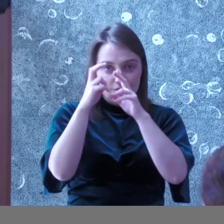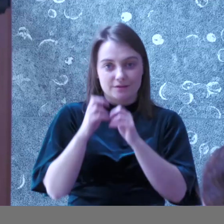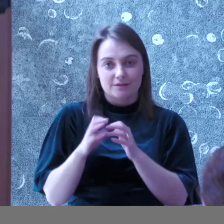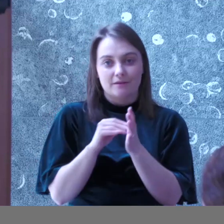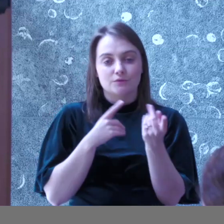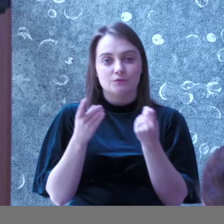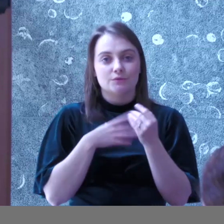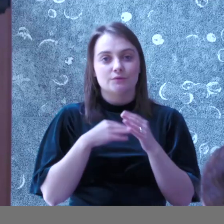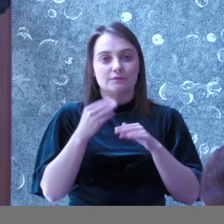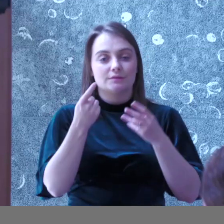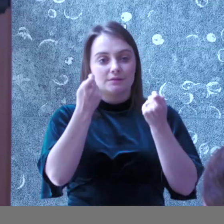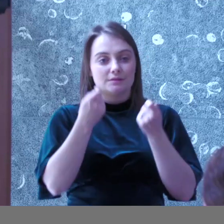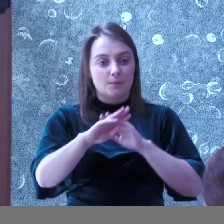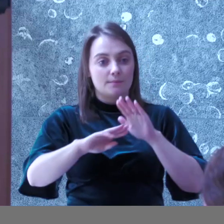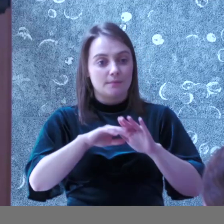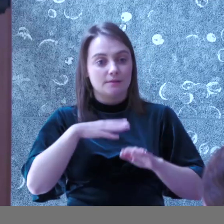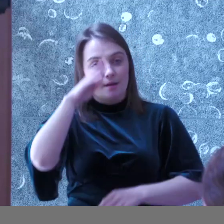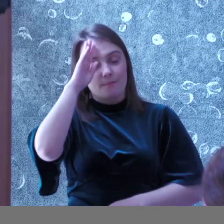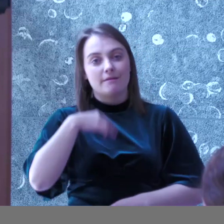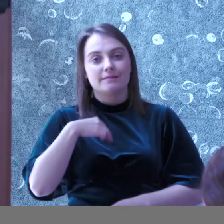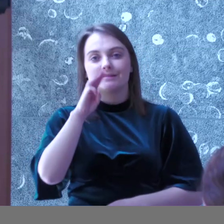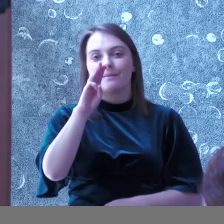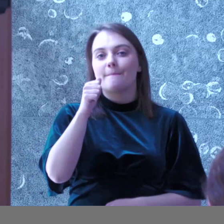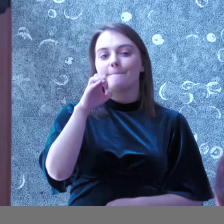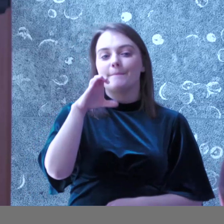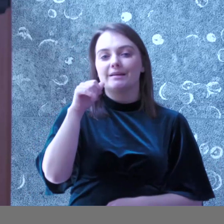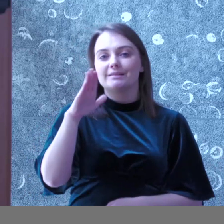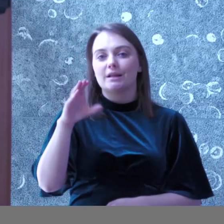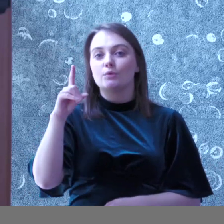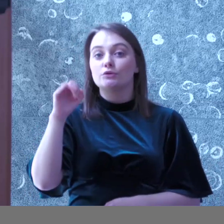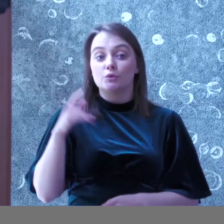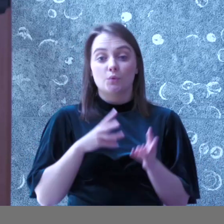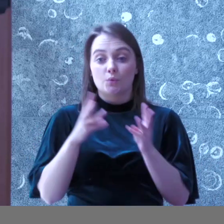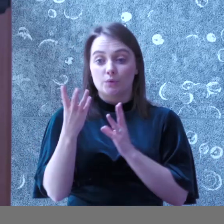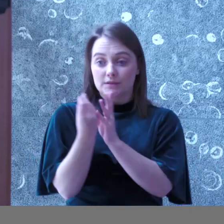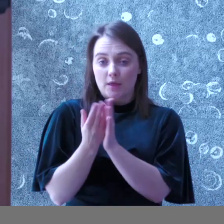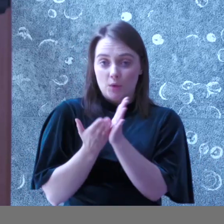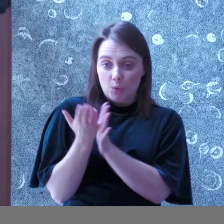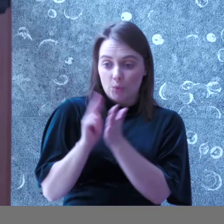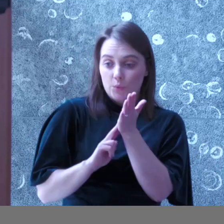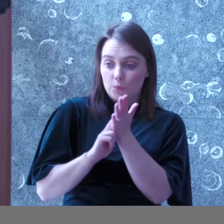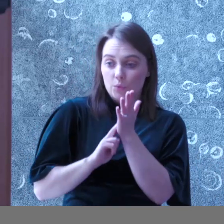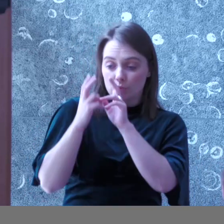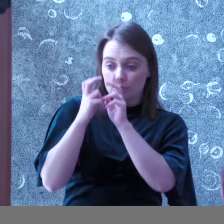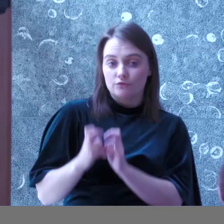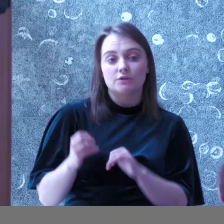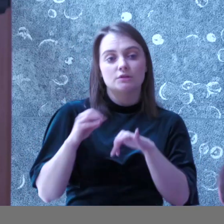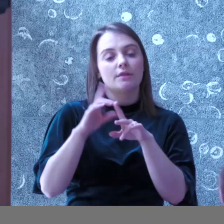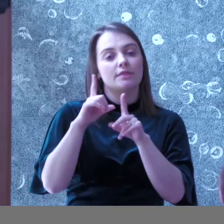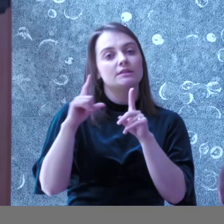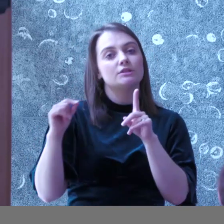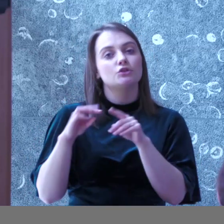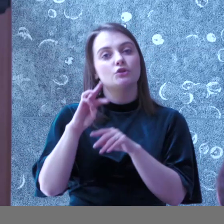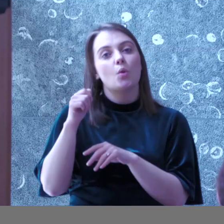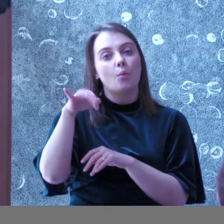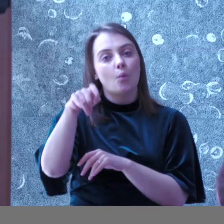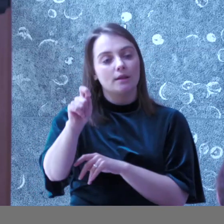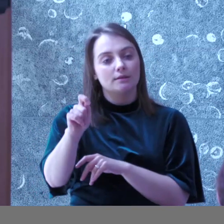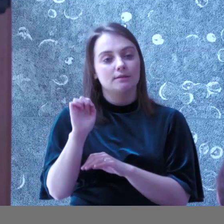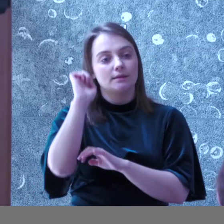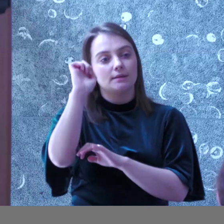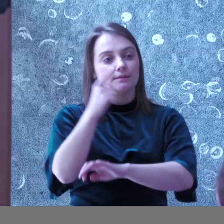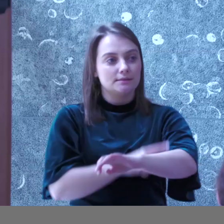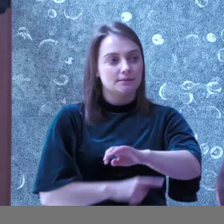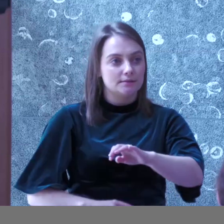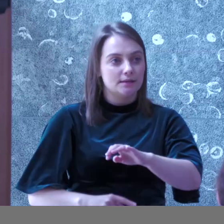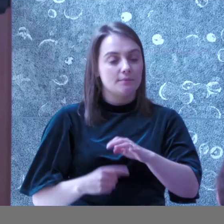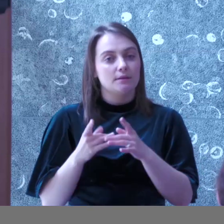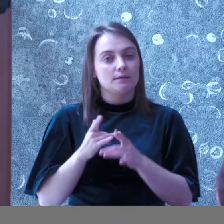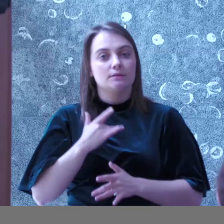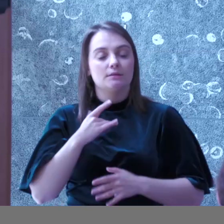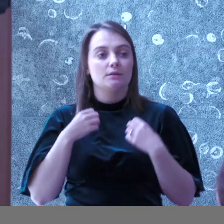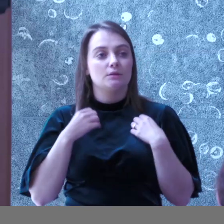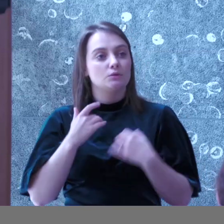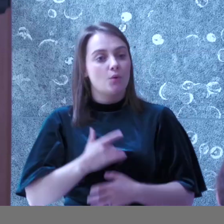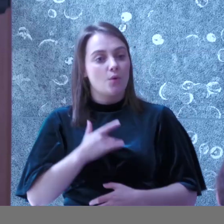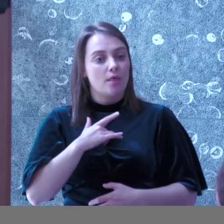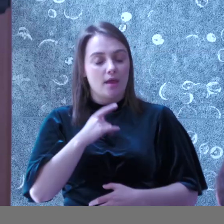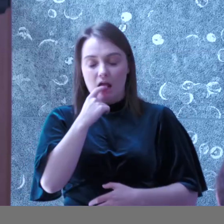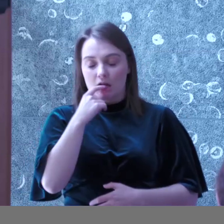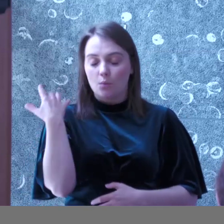Minister and he is actually in a way disabled in his own life. Extremely busy and cautious